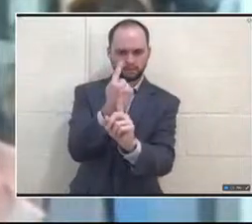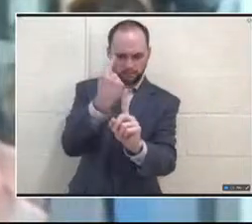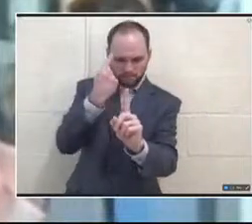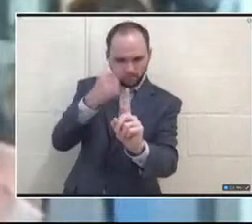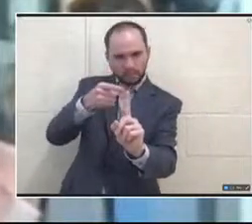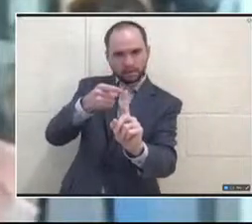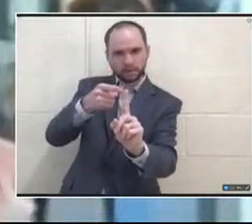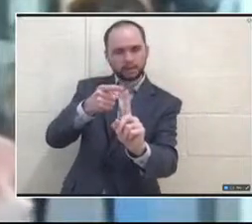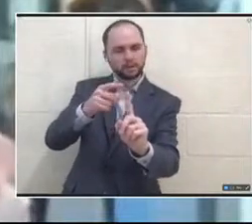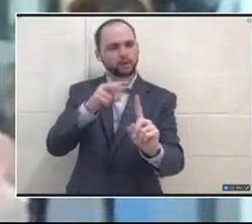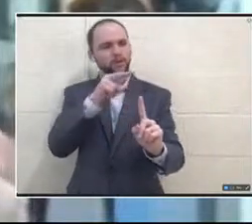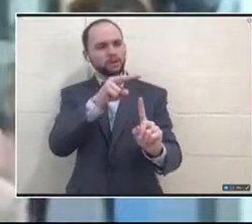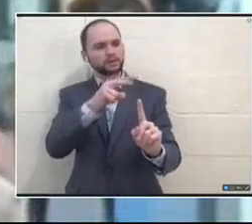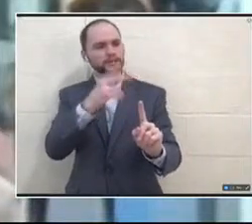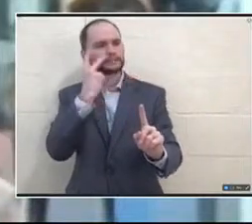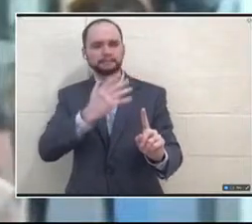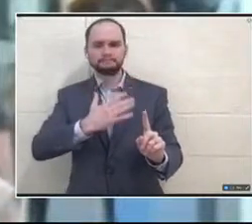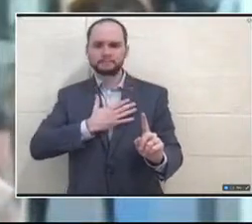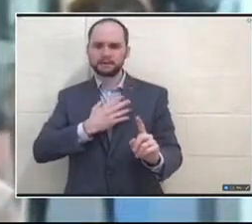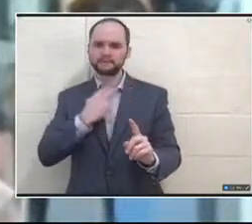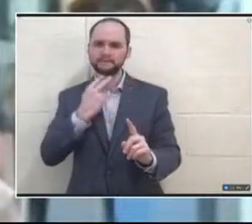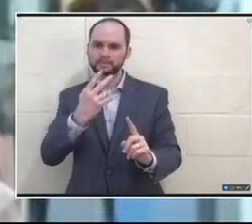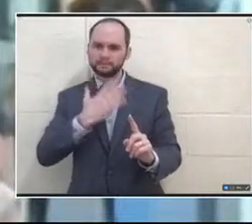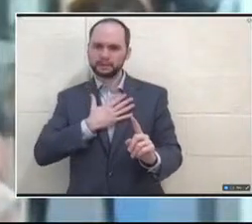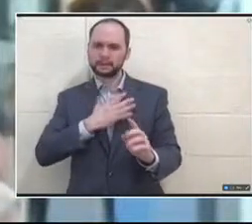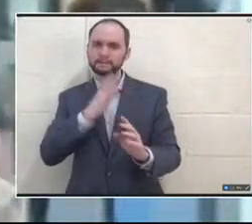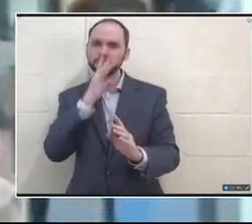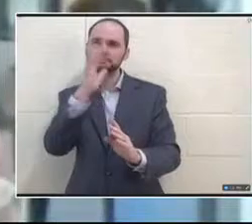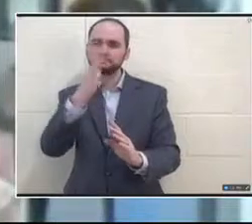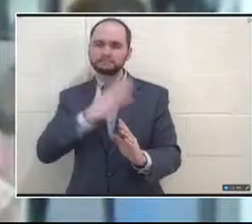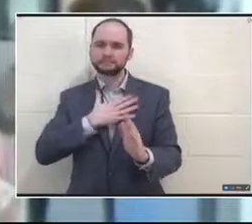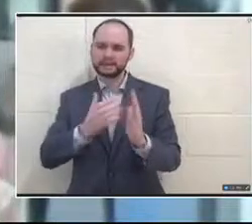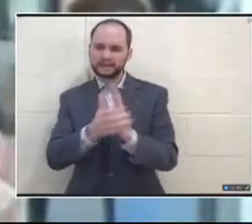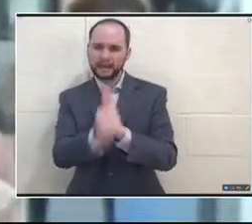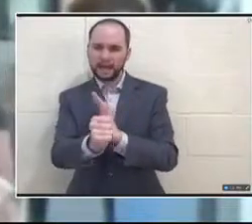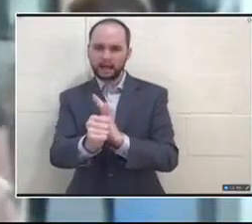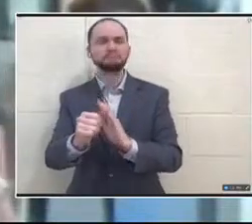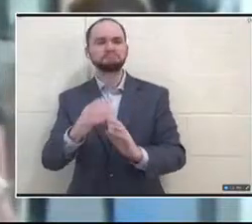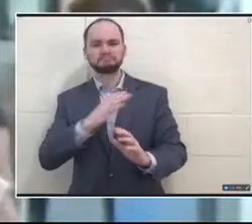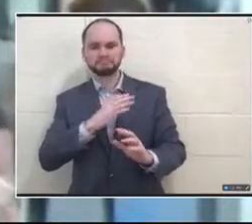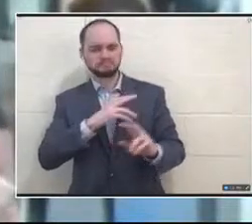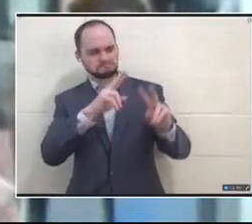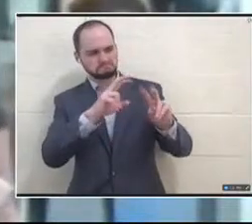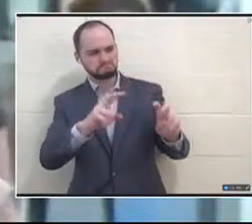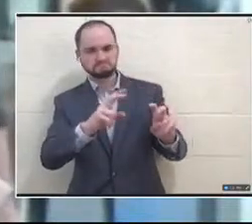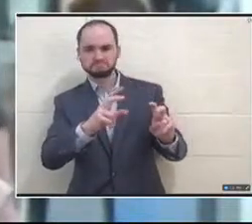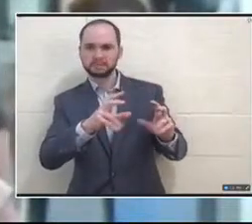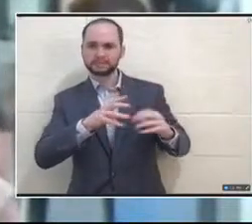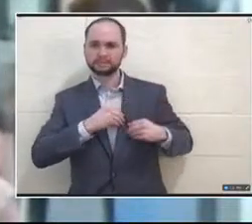wanted the opportunity and the door to be open so that others would not have to experience the